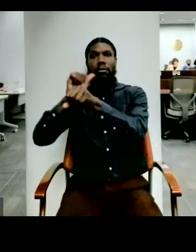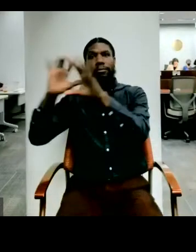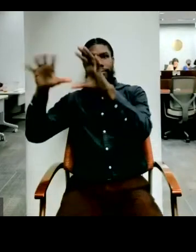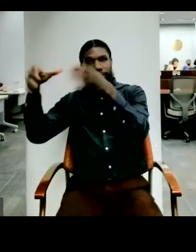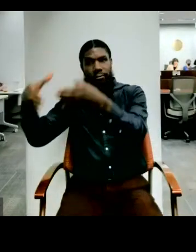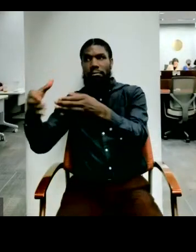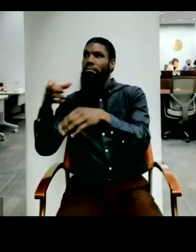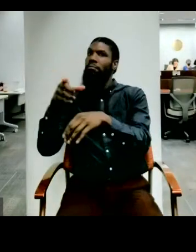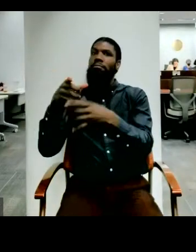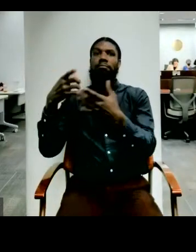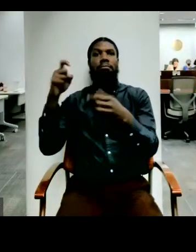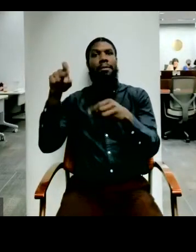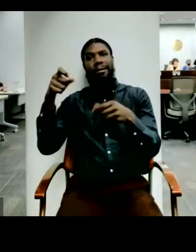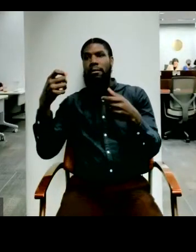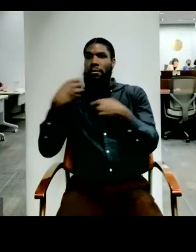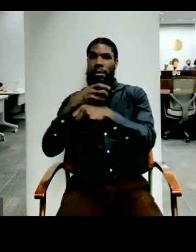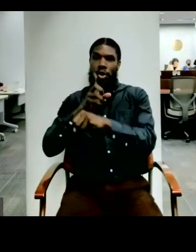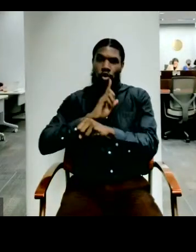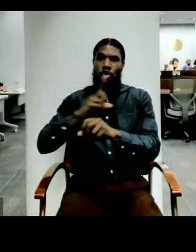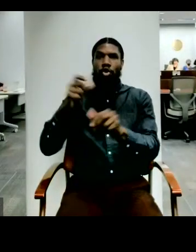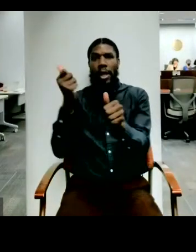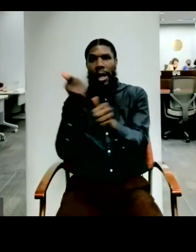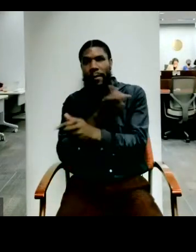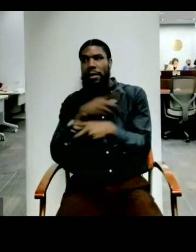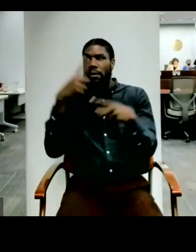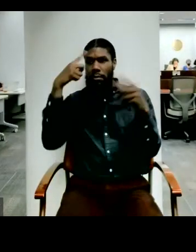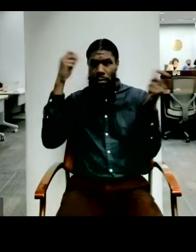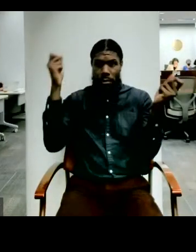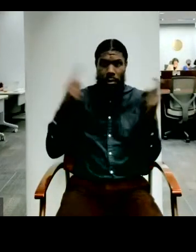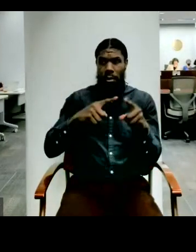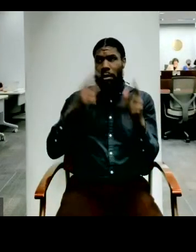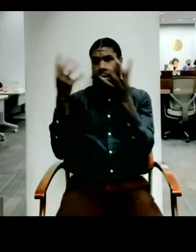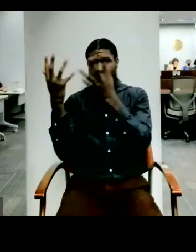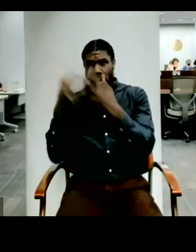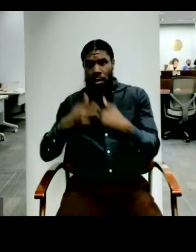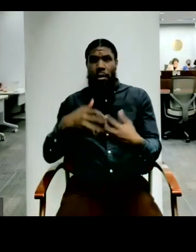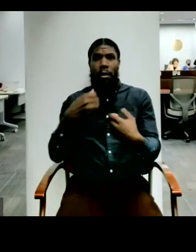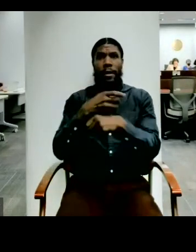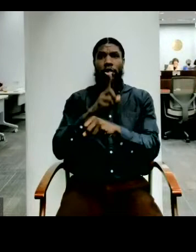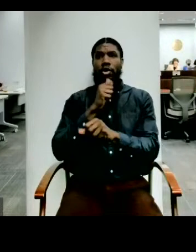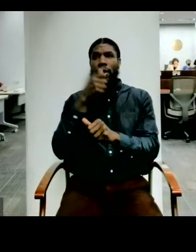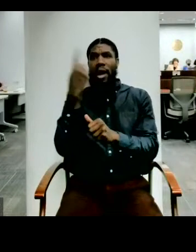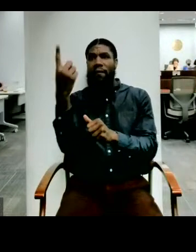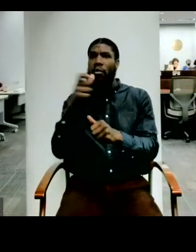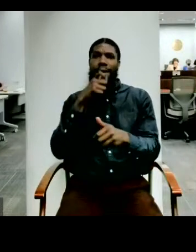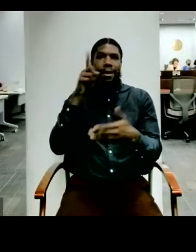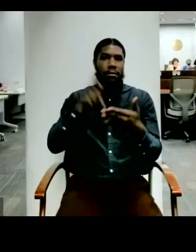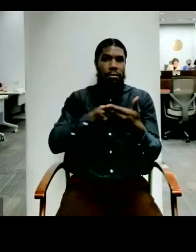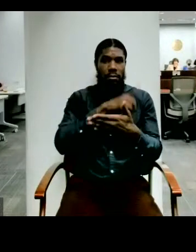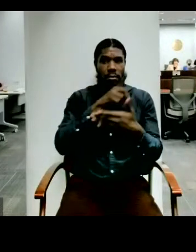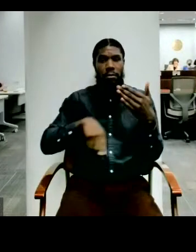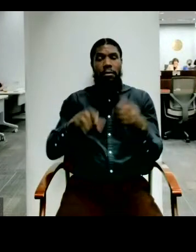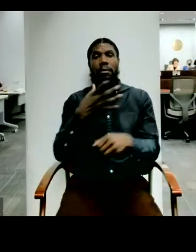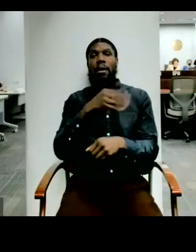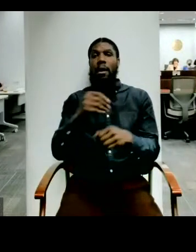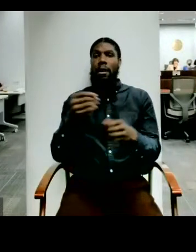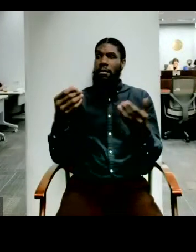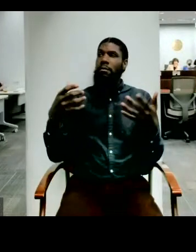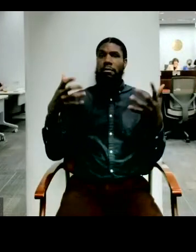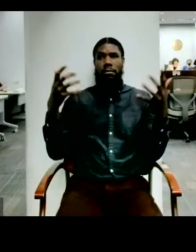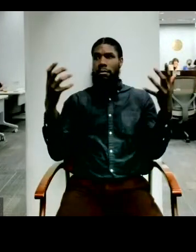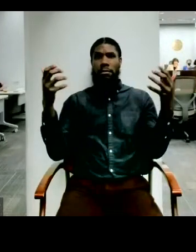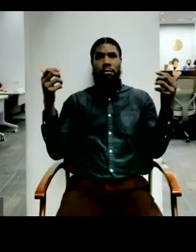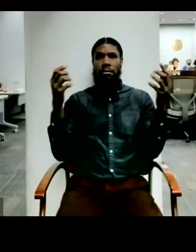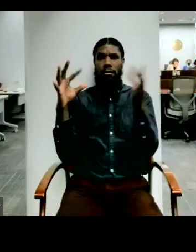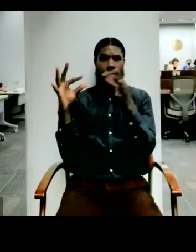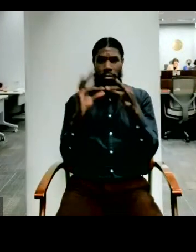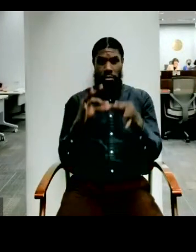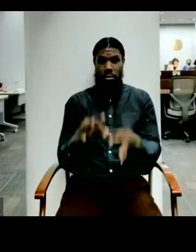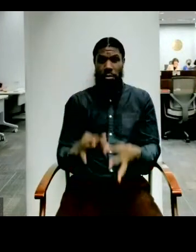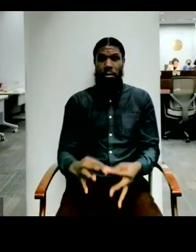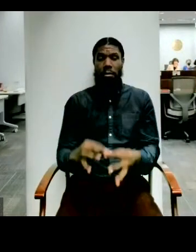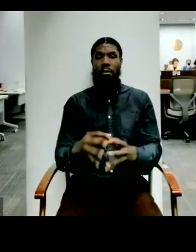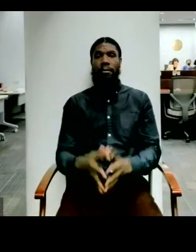trying to ensure that um we have a level playing field among workers and employers and that the